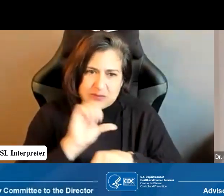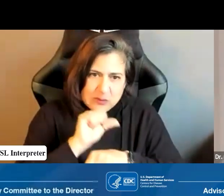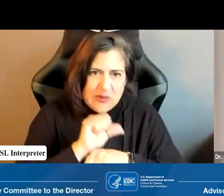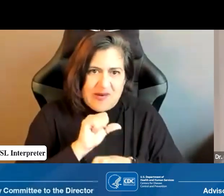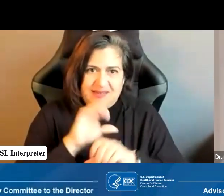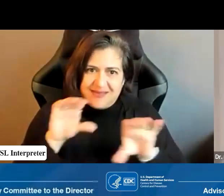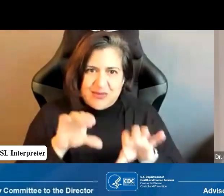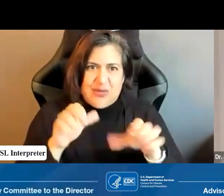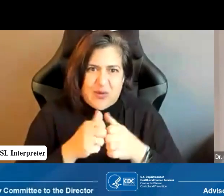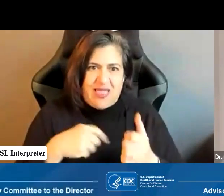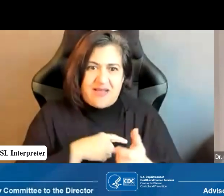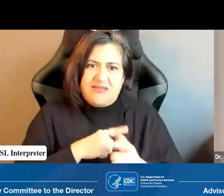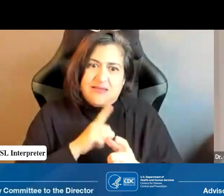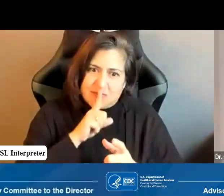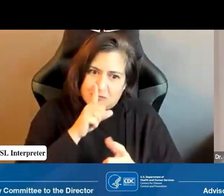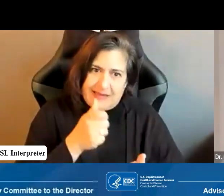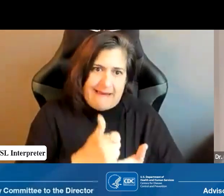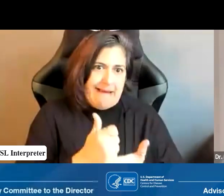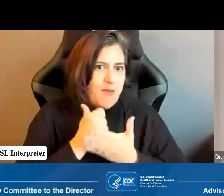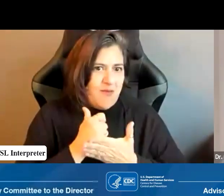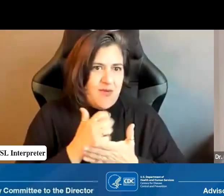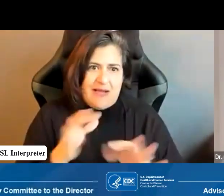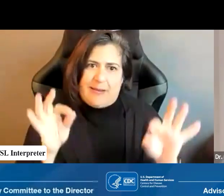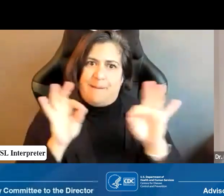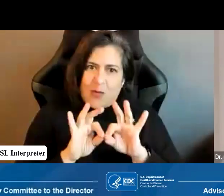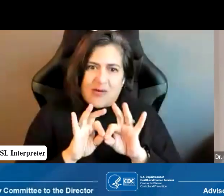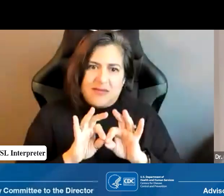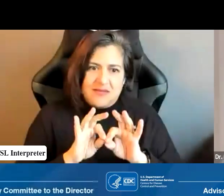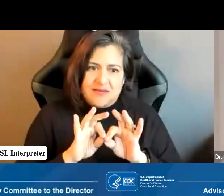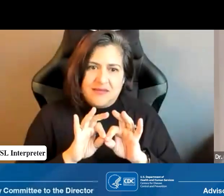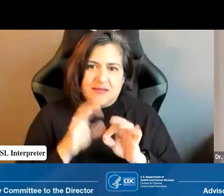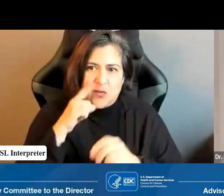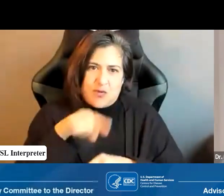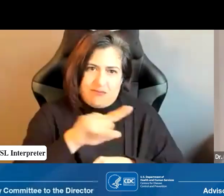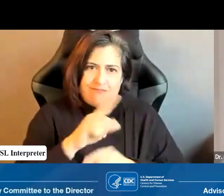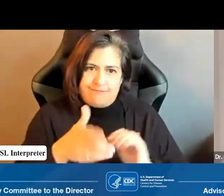It's really, really helpful and important to have partners and champions